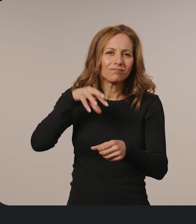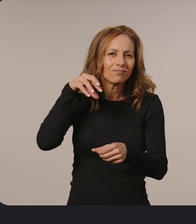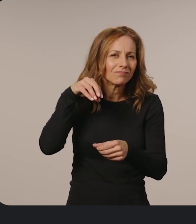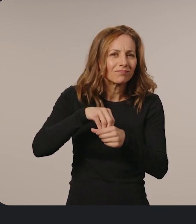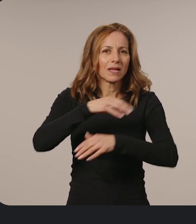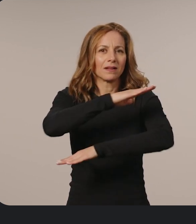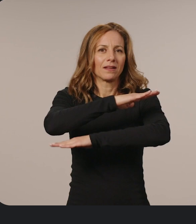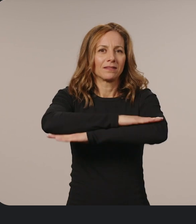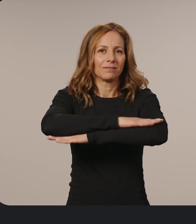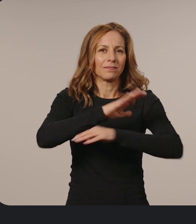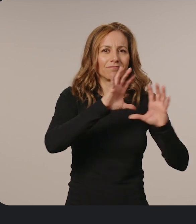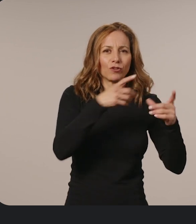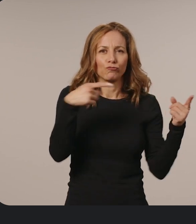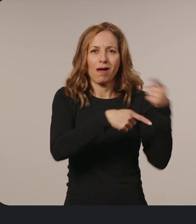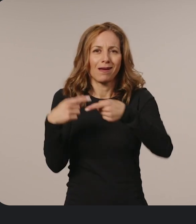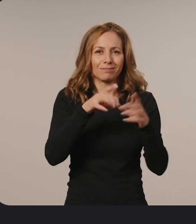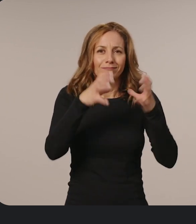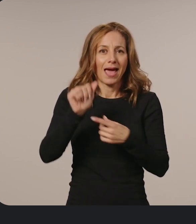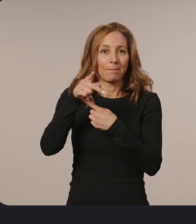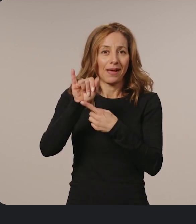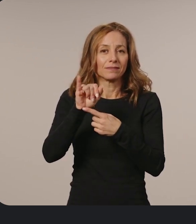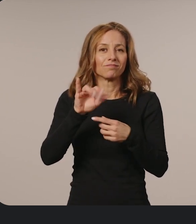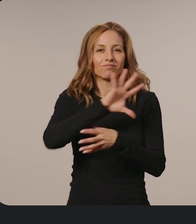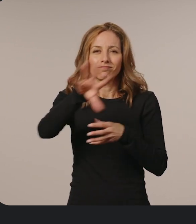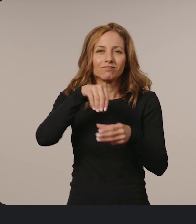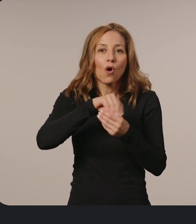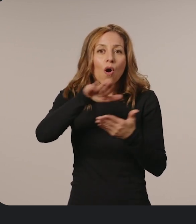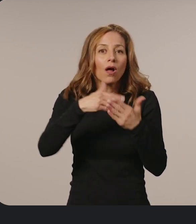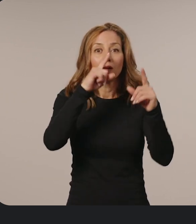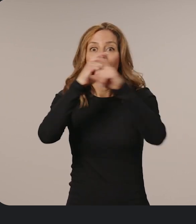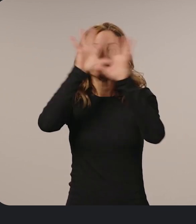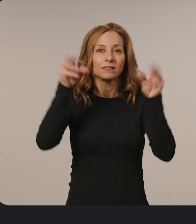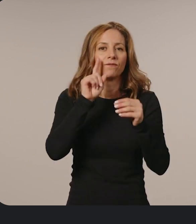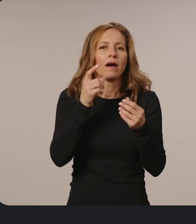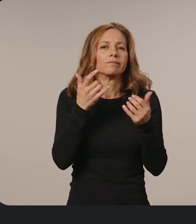It's an extensive collection of cross-platform APIs that encapsulate all those complexities